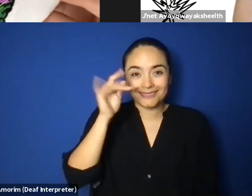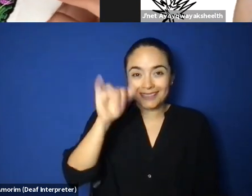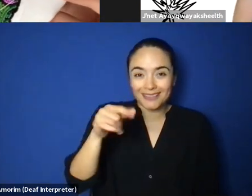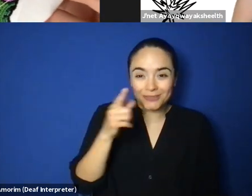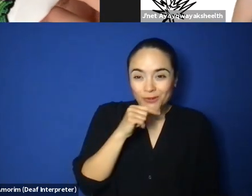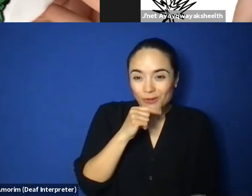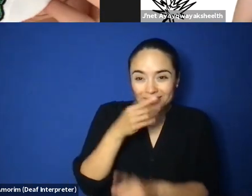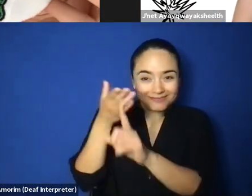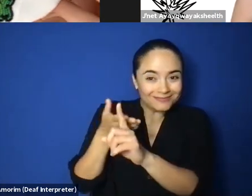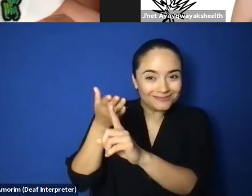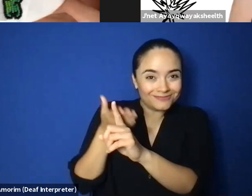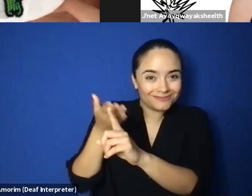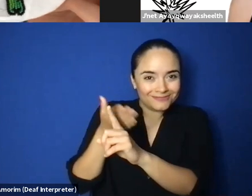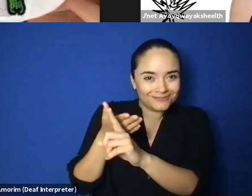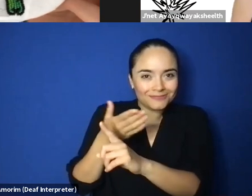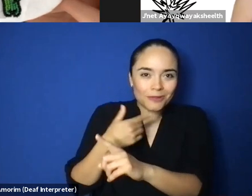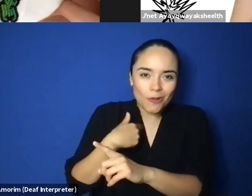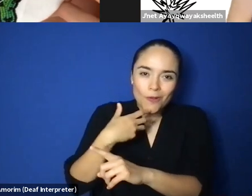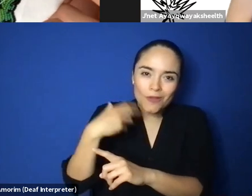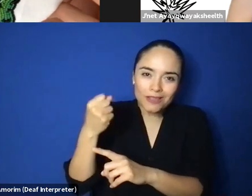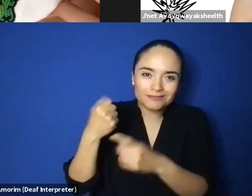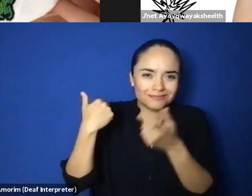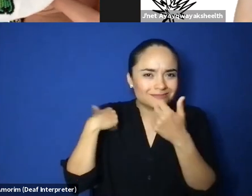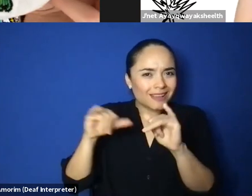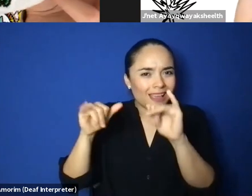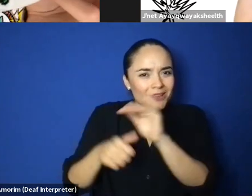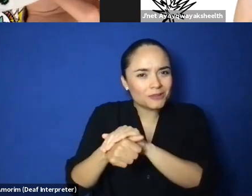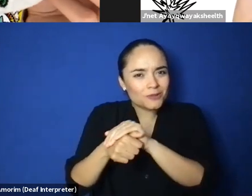I don't know if the ninja turtles are as popular as they used to be, but this is a piece that I've